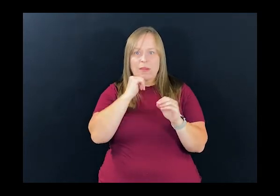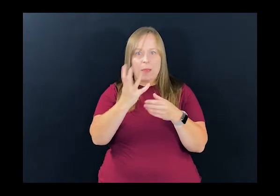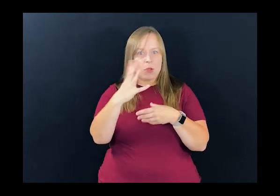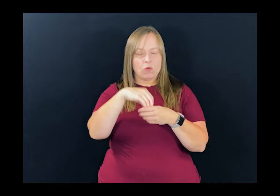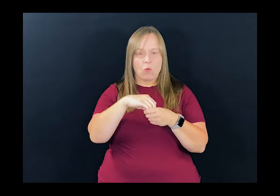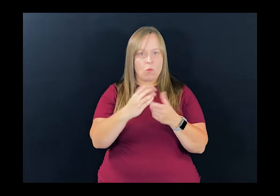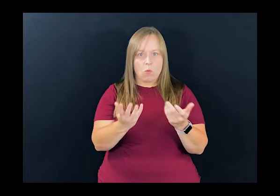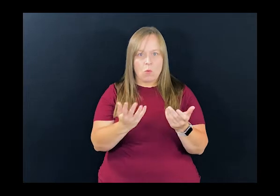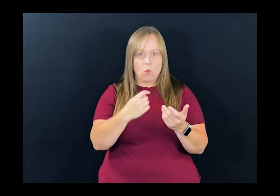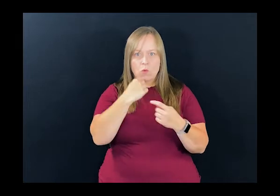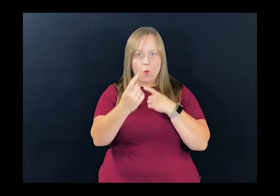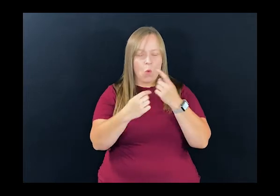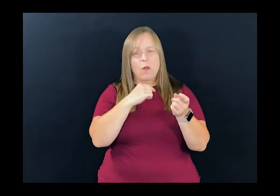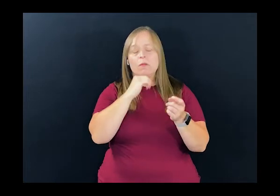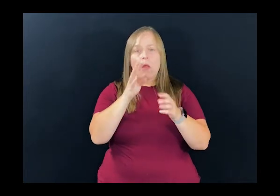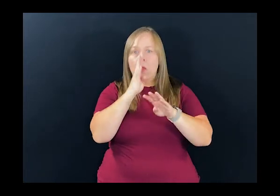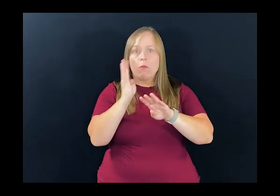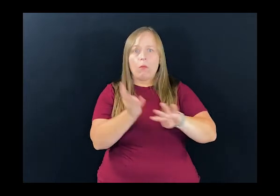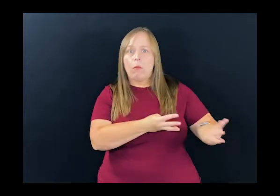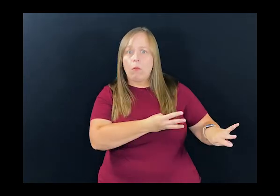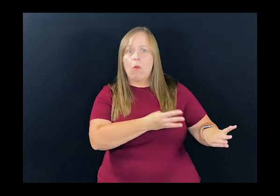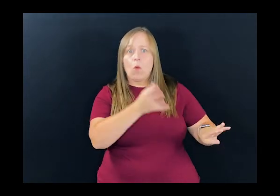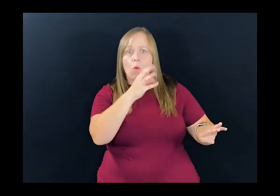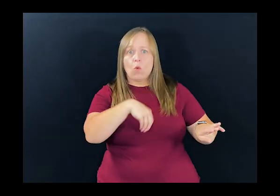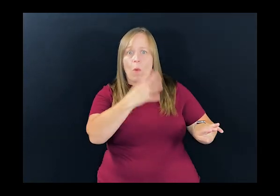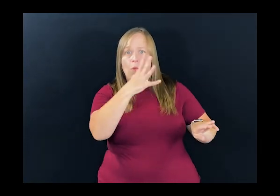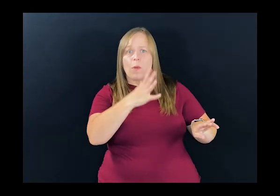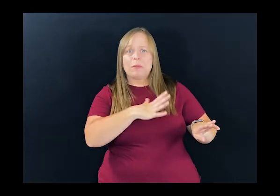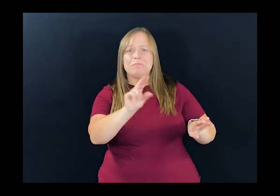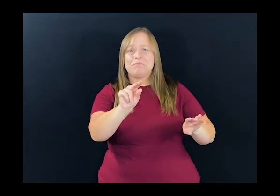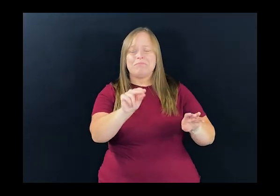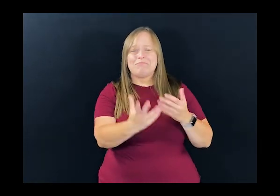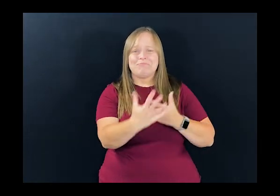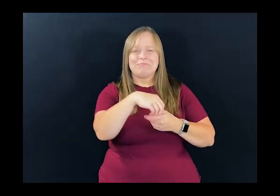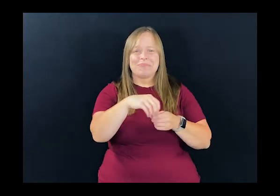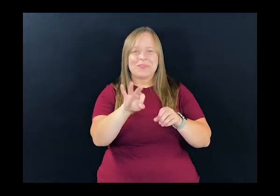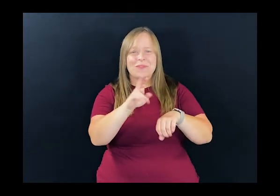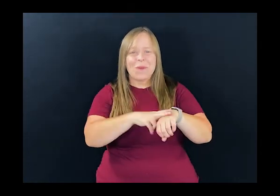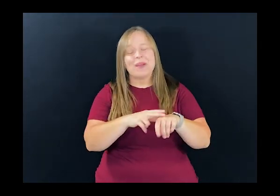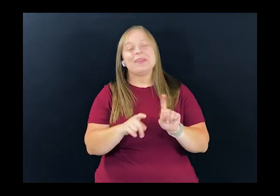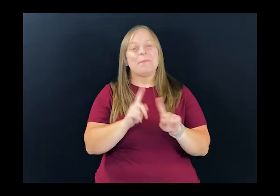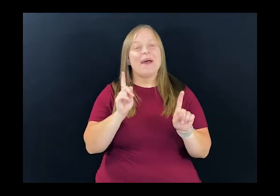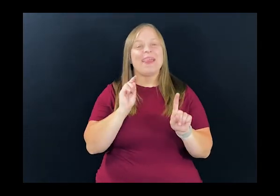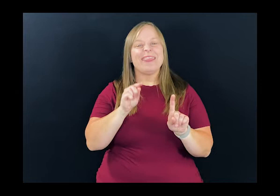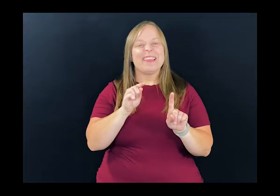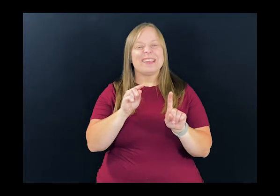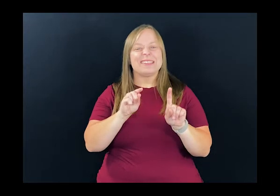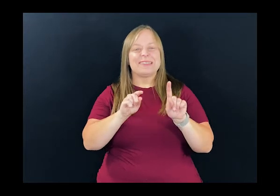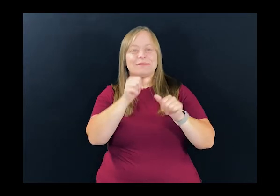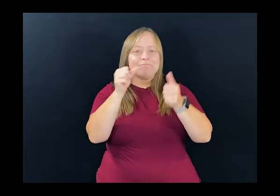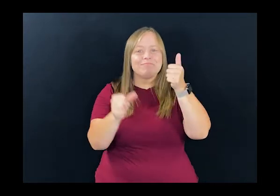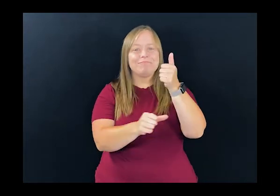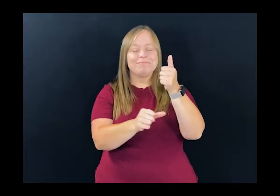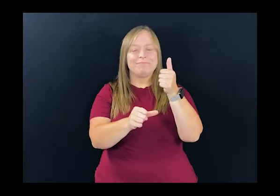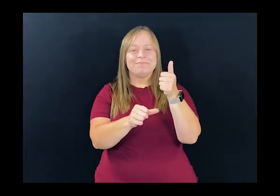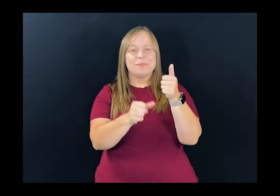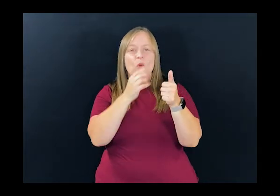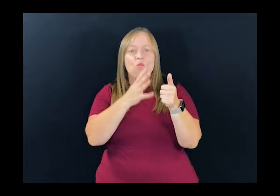And so it doesn't exclude white women, but it just says that, you know this is a subpopulation of women